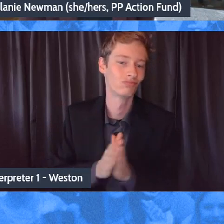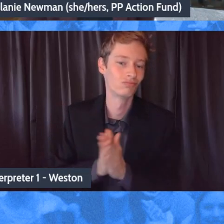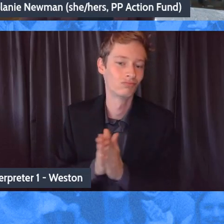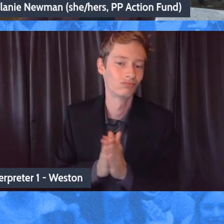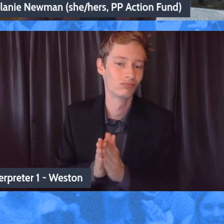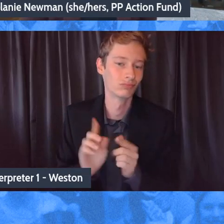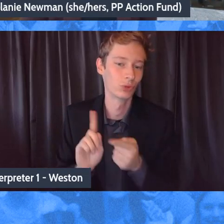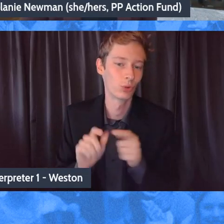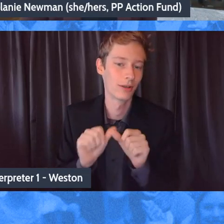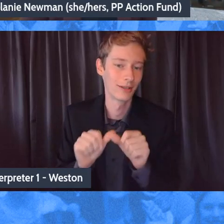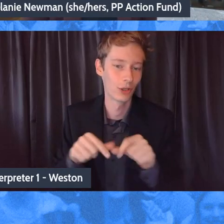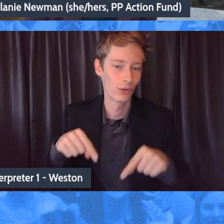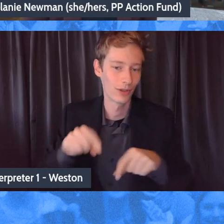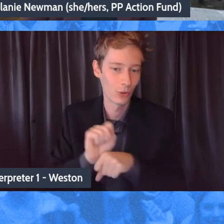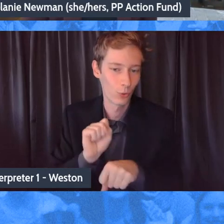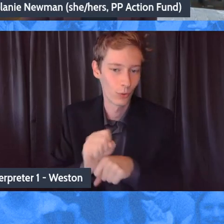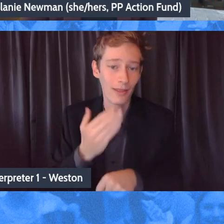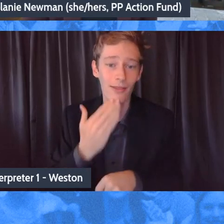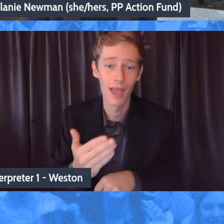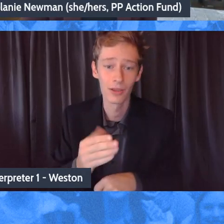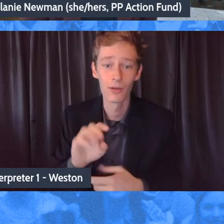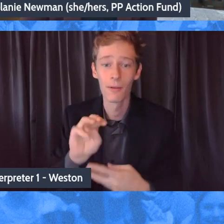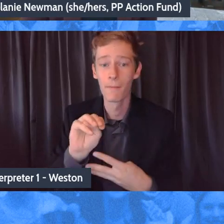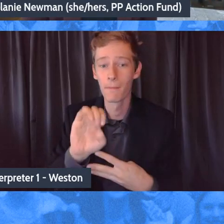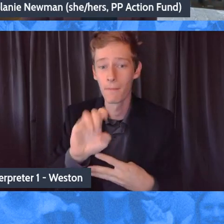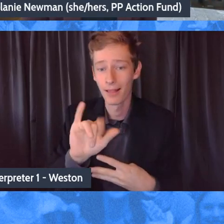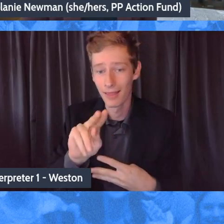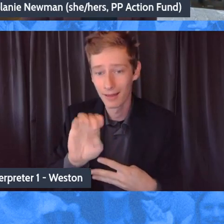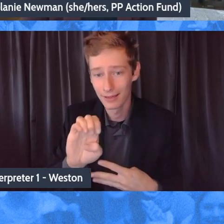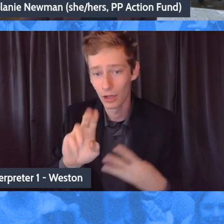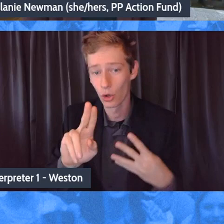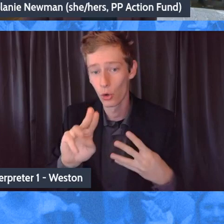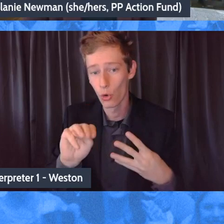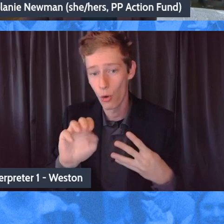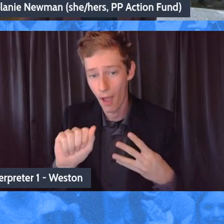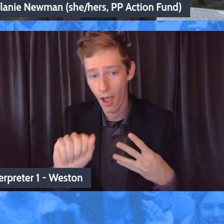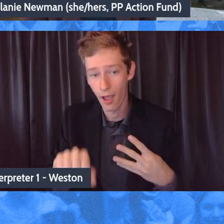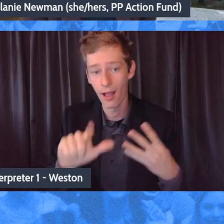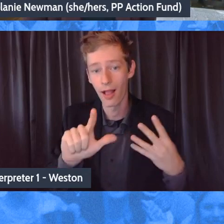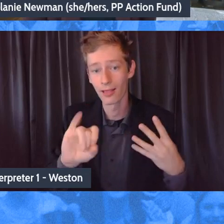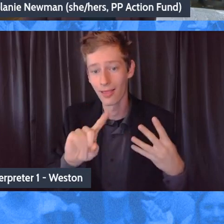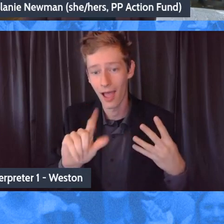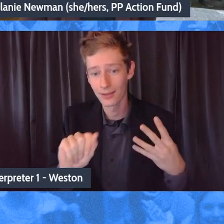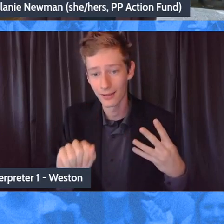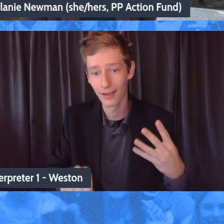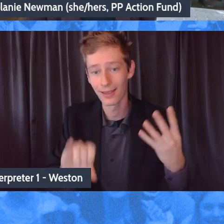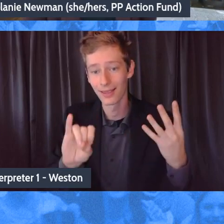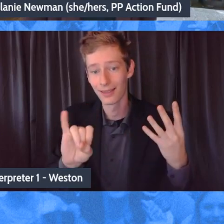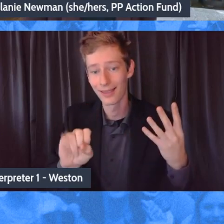So thank you, Melanie, Isra, Uma, and Liza for sharing your valuable insight and for all the work that you do.